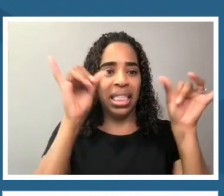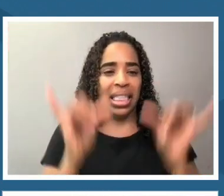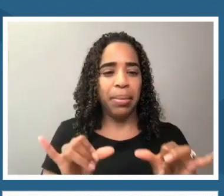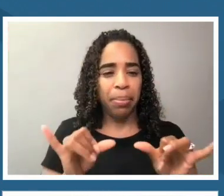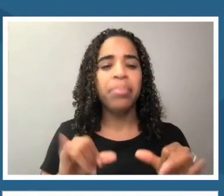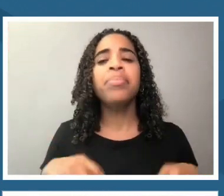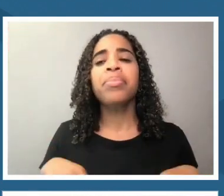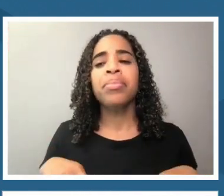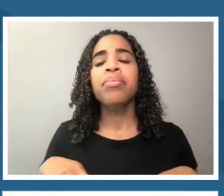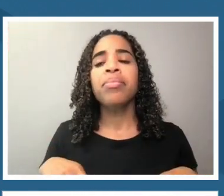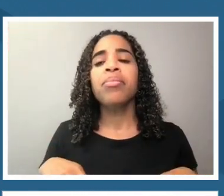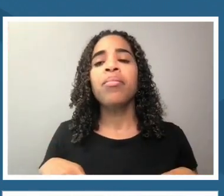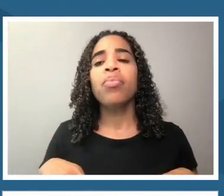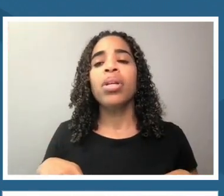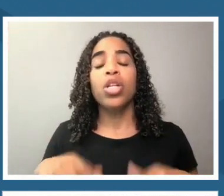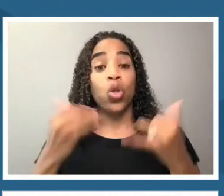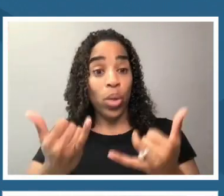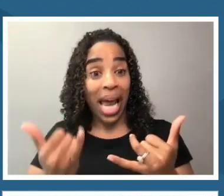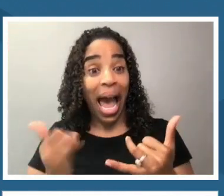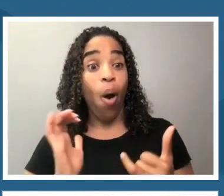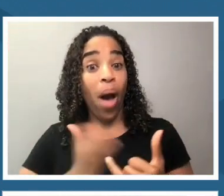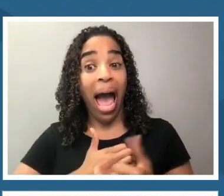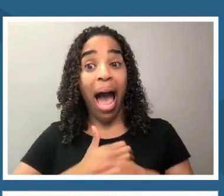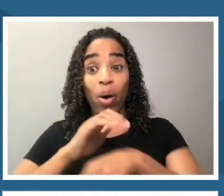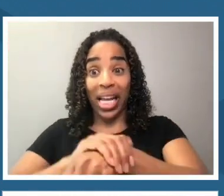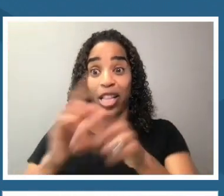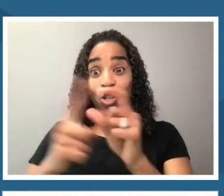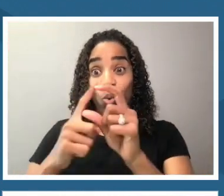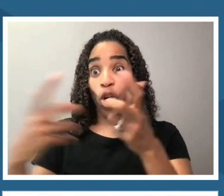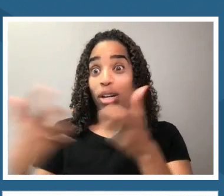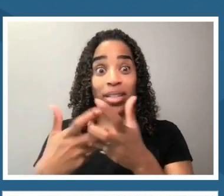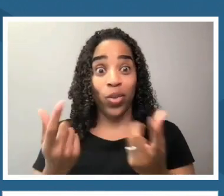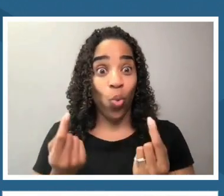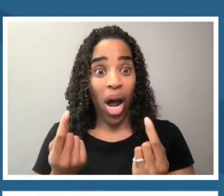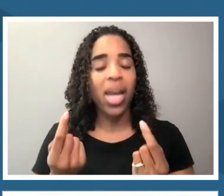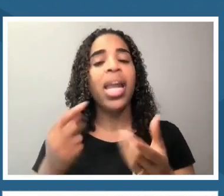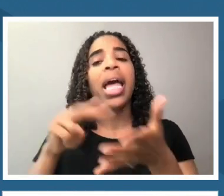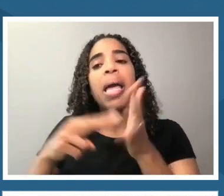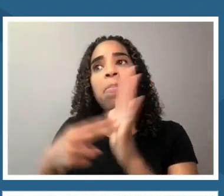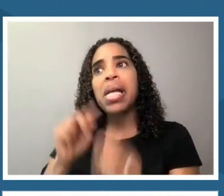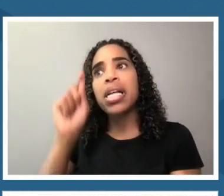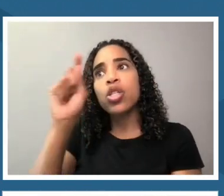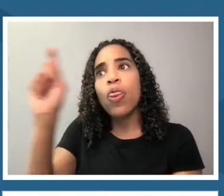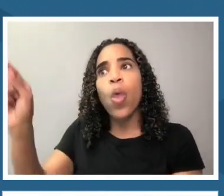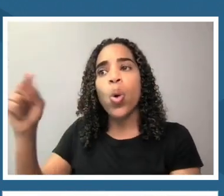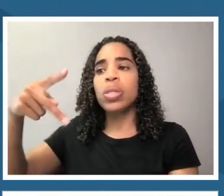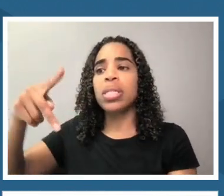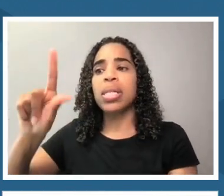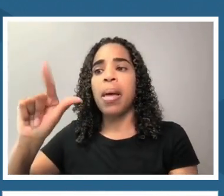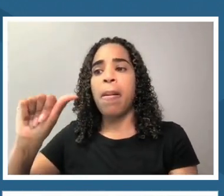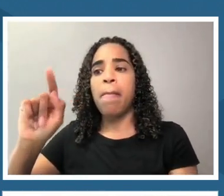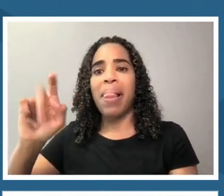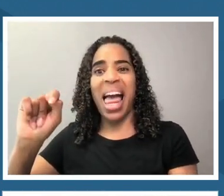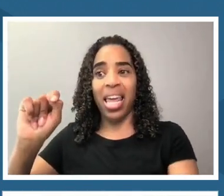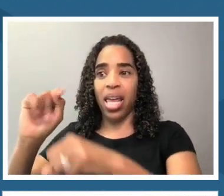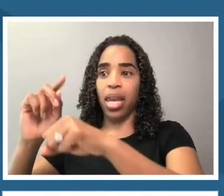jargon what we are telling you is that these are planets that we are finding